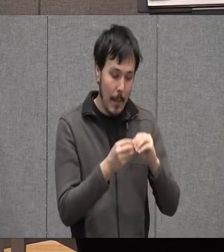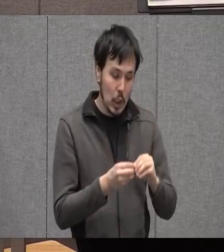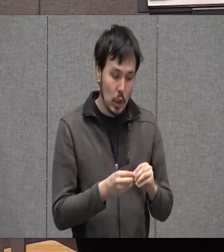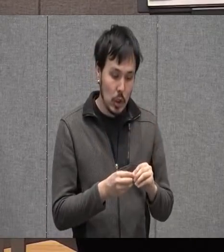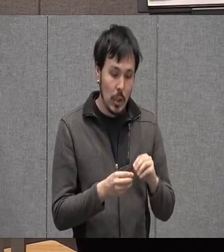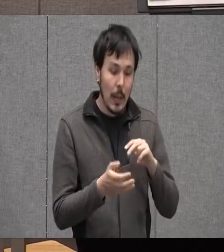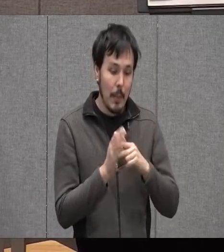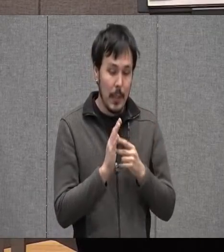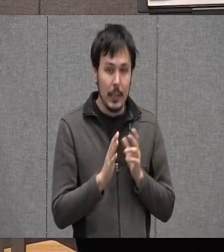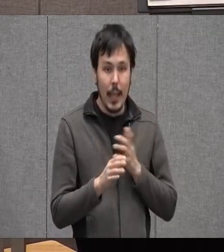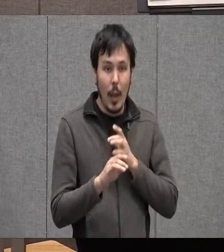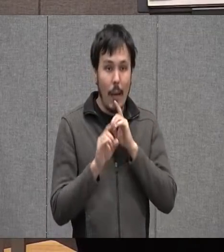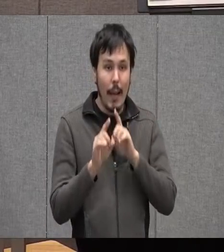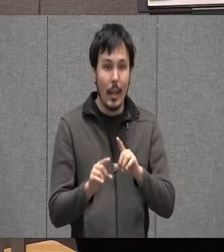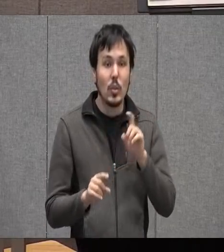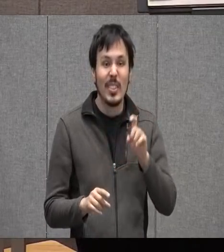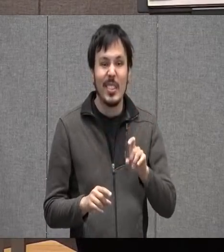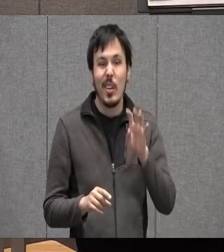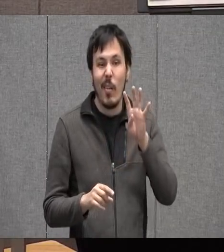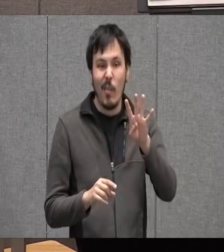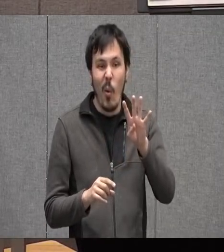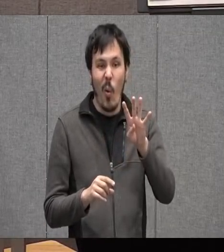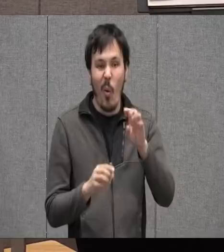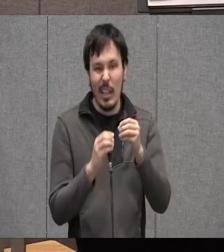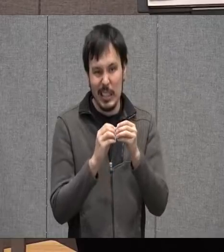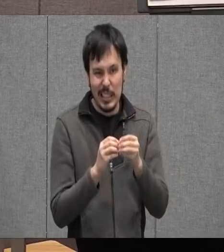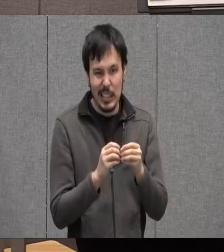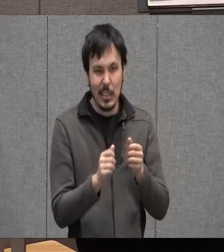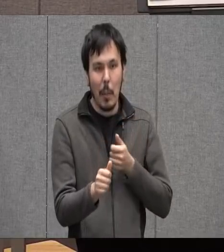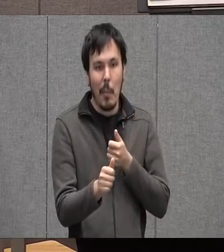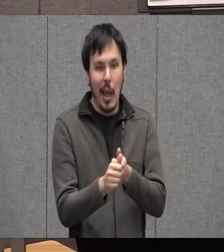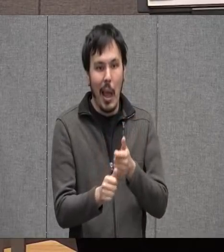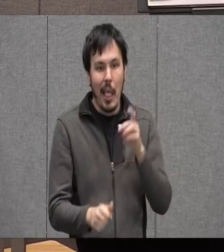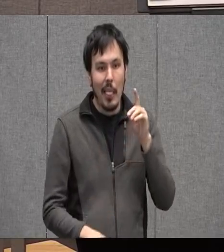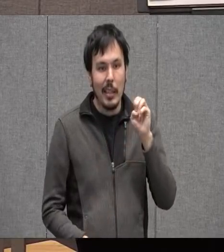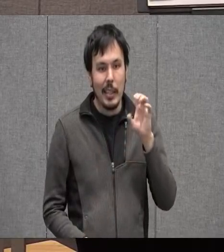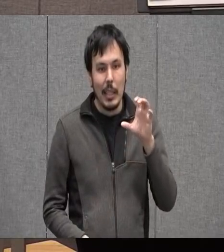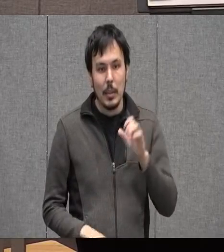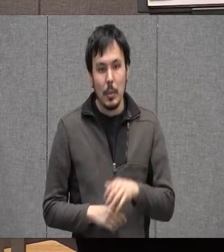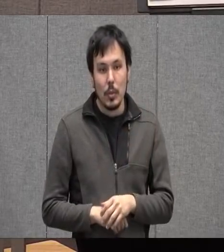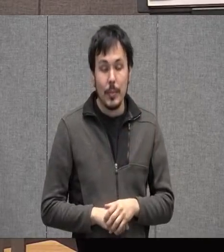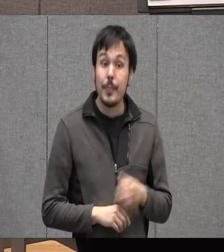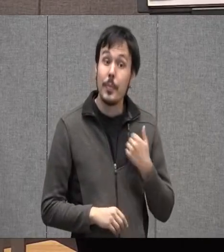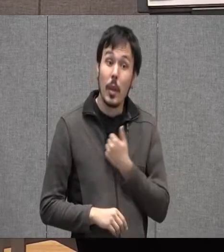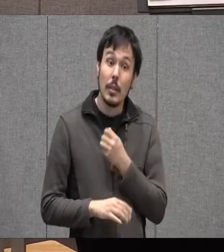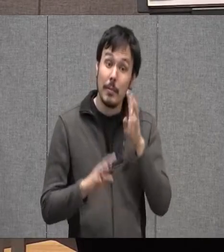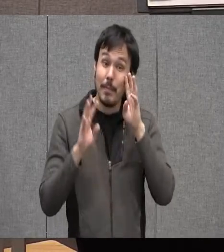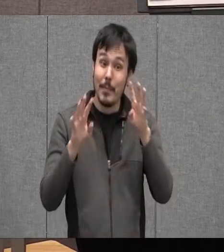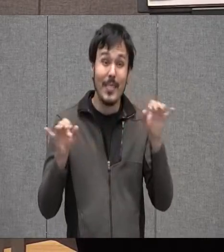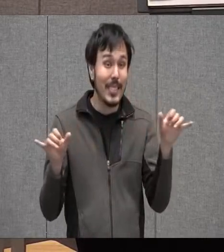we also need four digits behind our decimal point. We come up with our same answer, .05